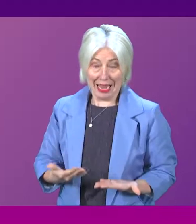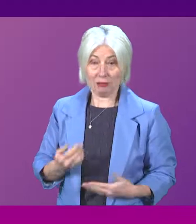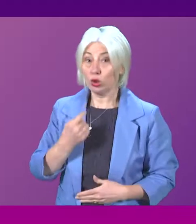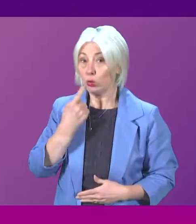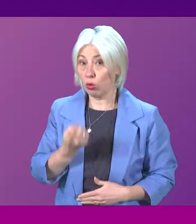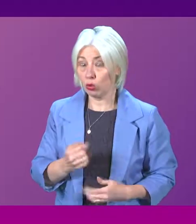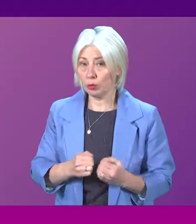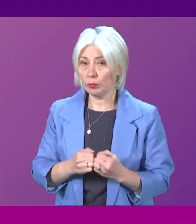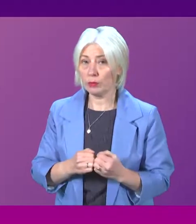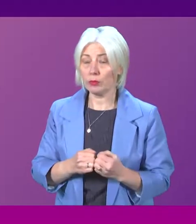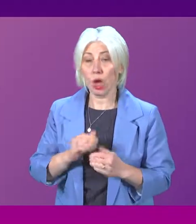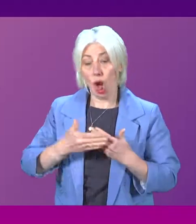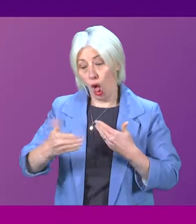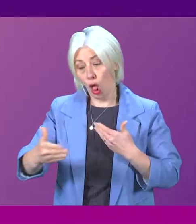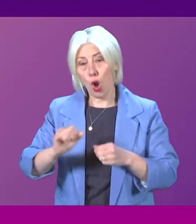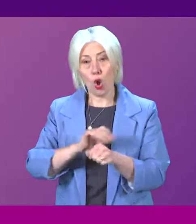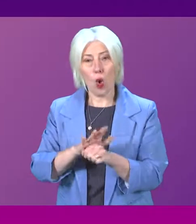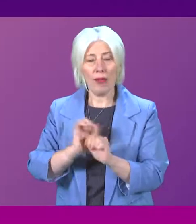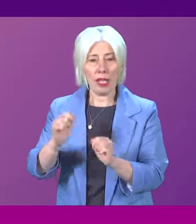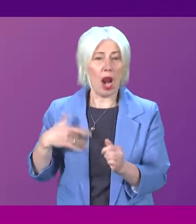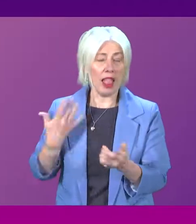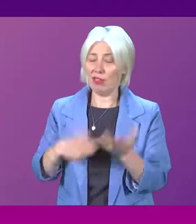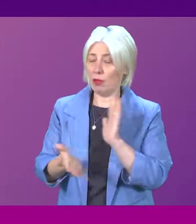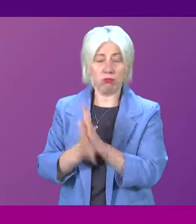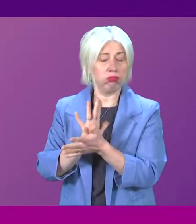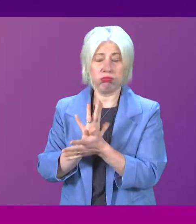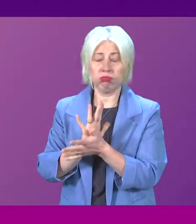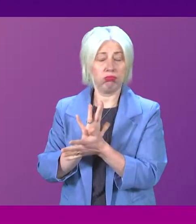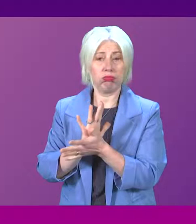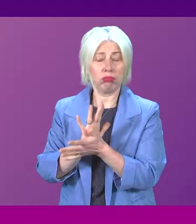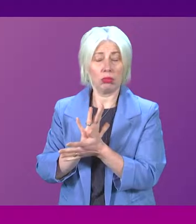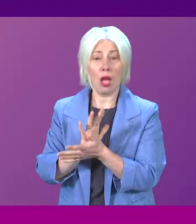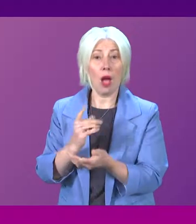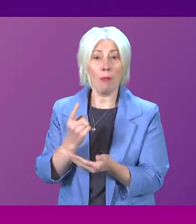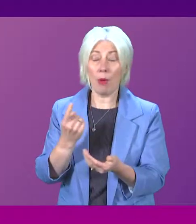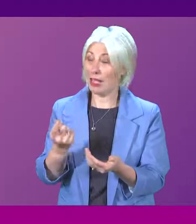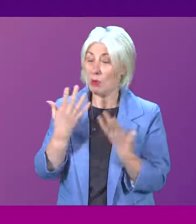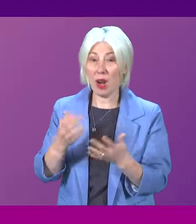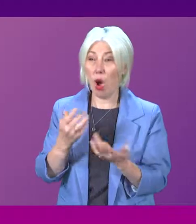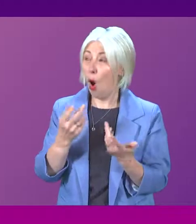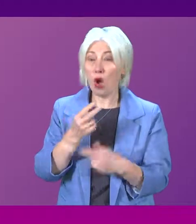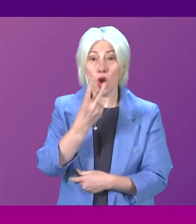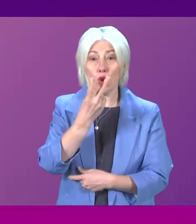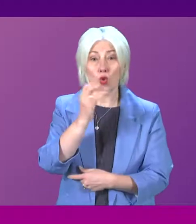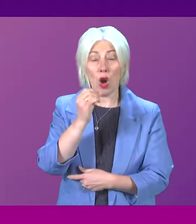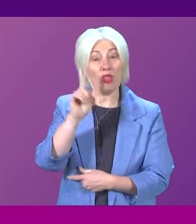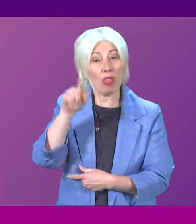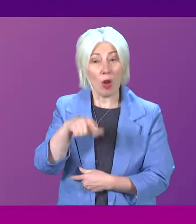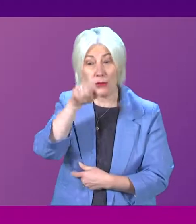Long Covid has devastated her life and the lives of more than 200,000 other Scots.